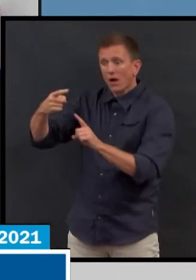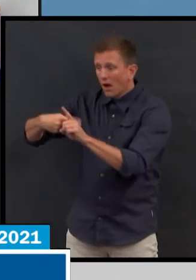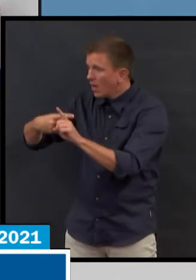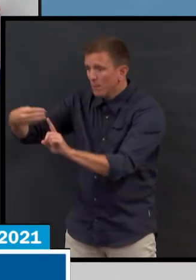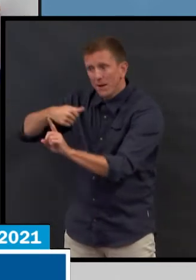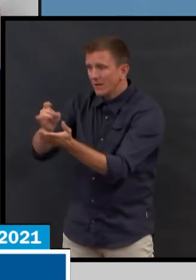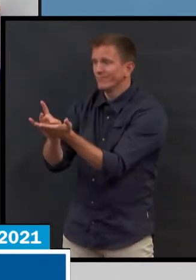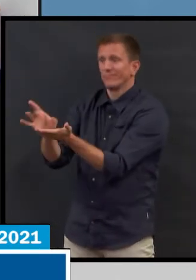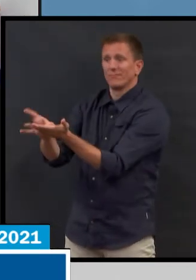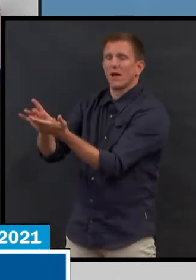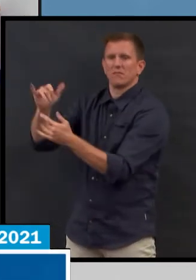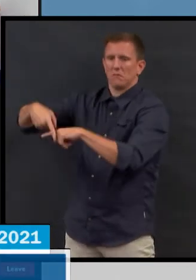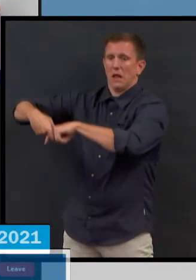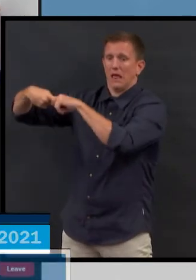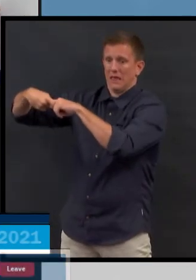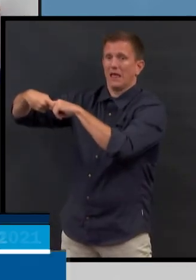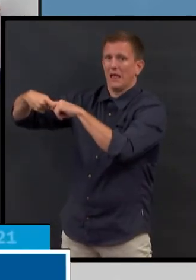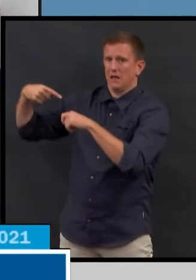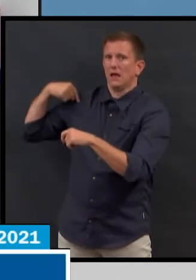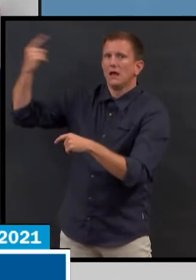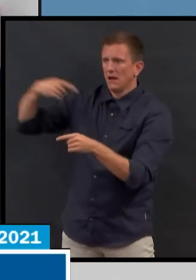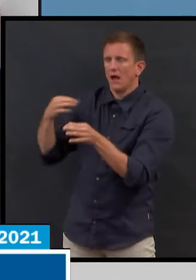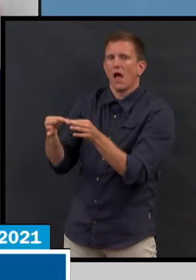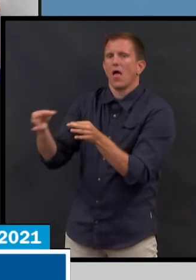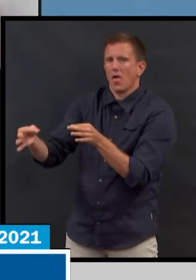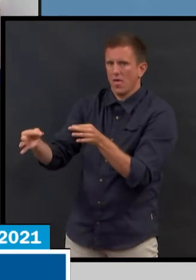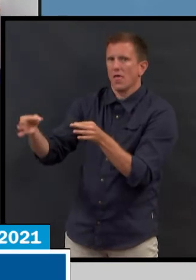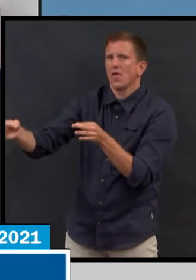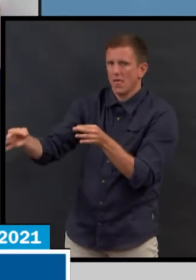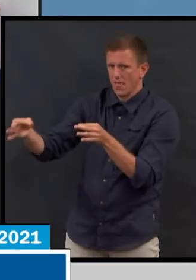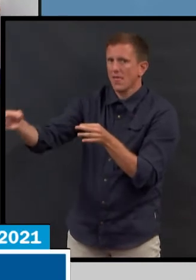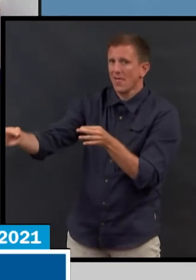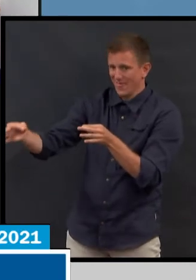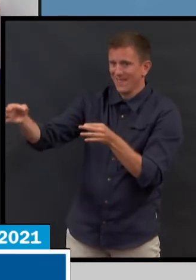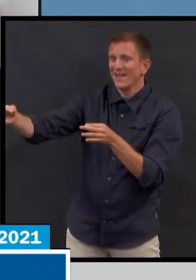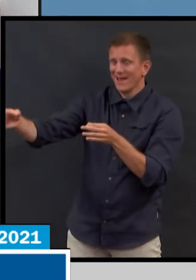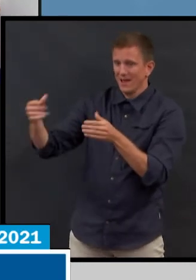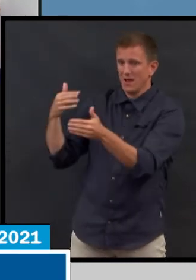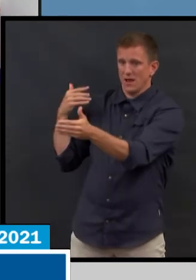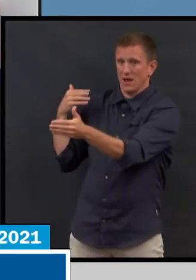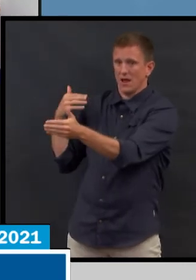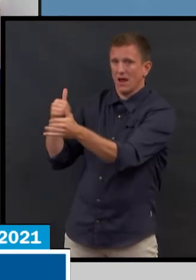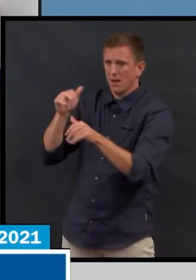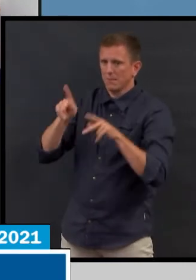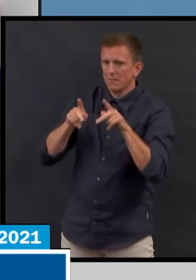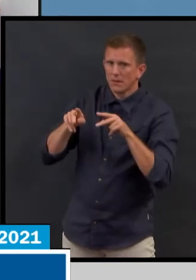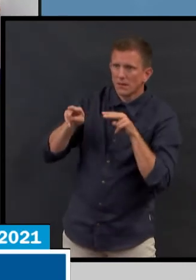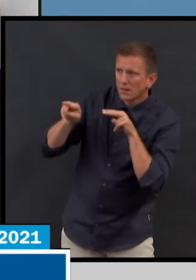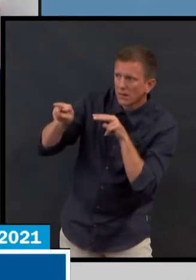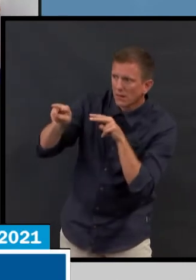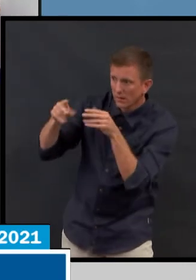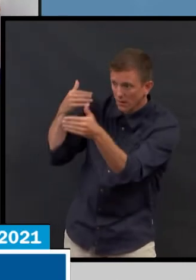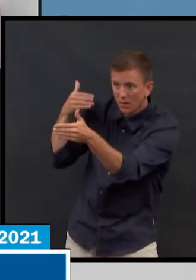attention than ever on any of our rental assistance programs and mayor hancock helped